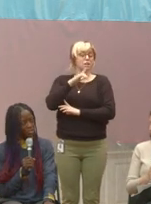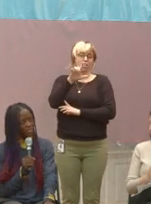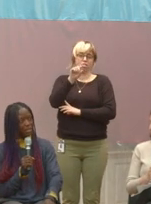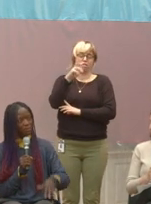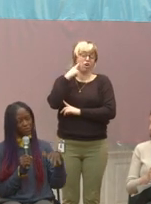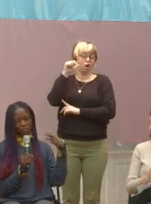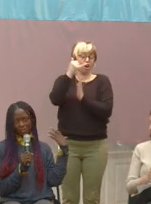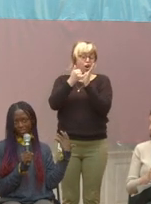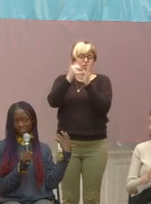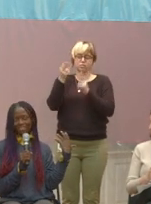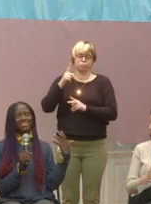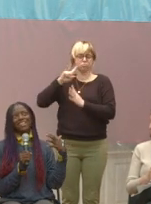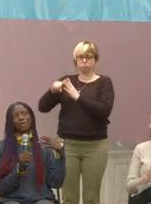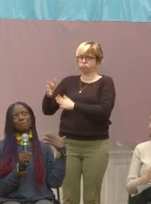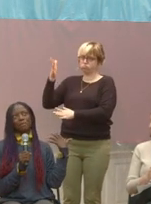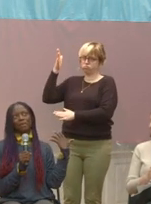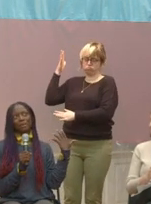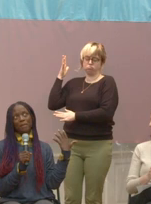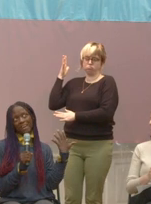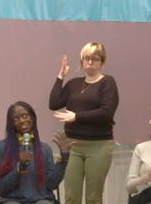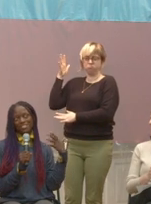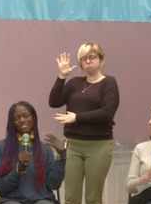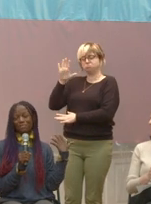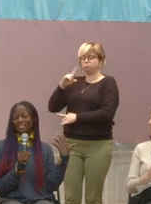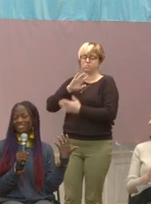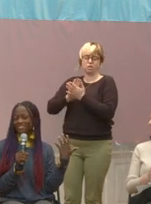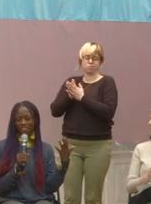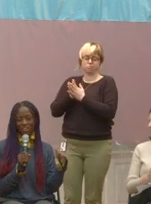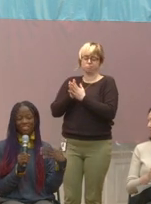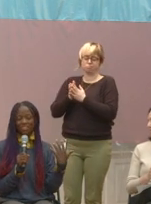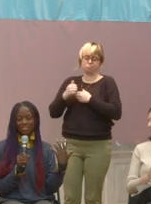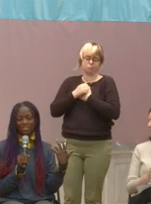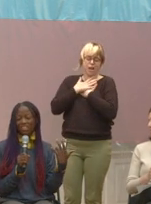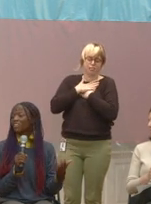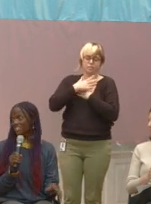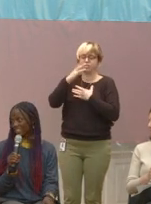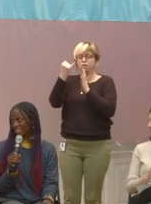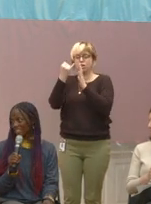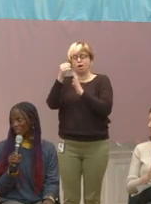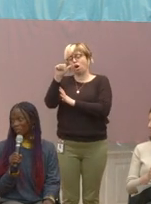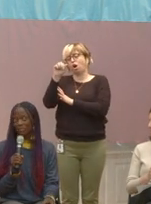history came from an earlier passion, an architect, which I